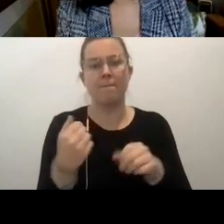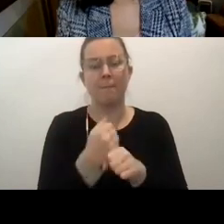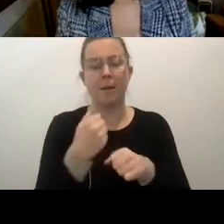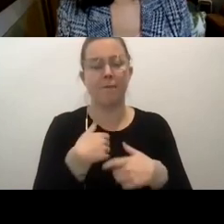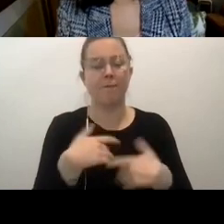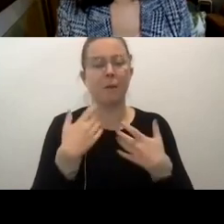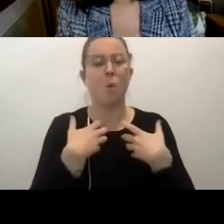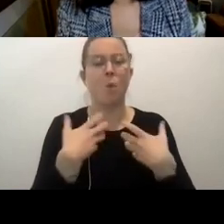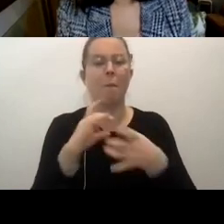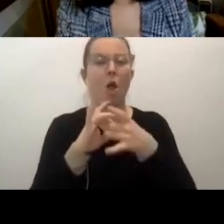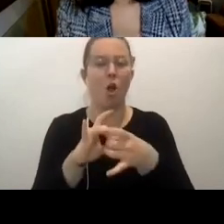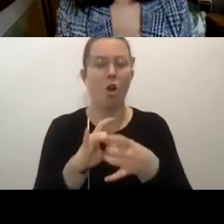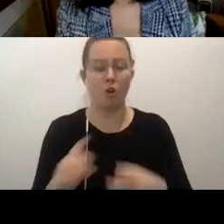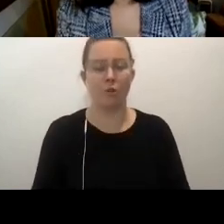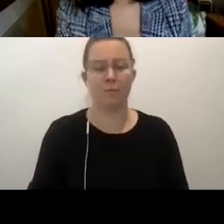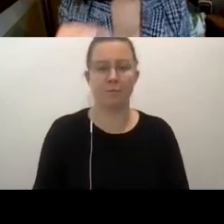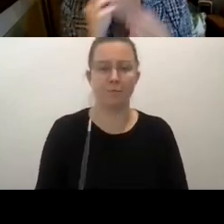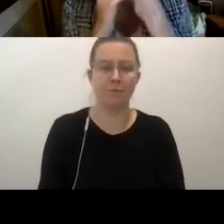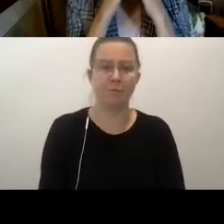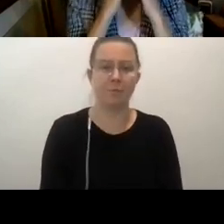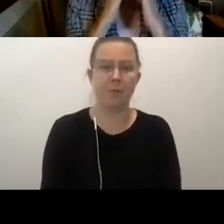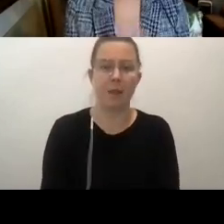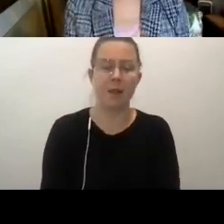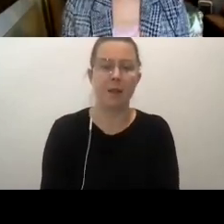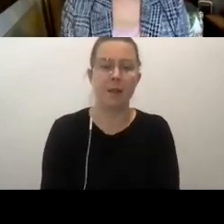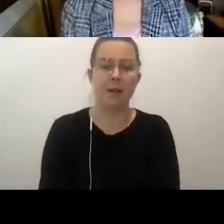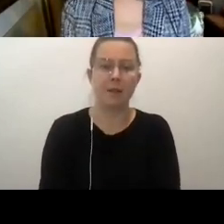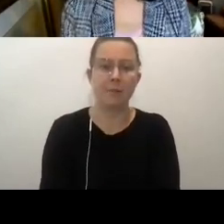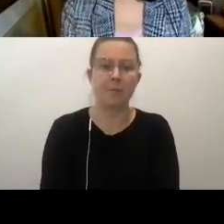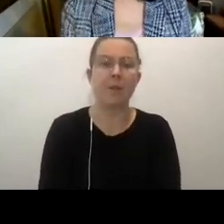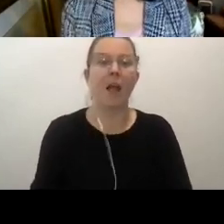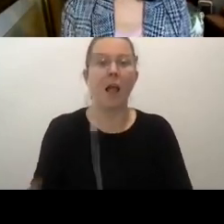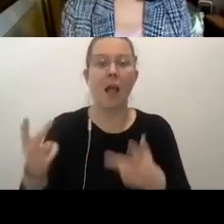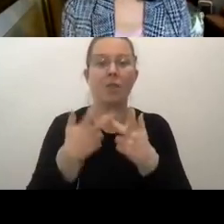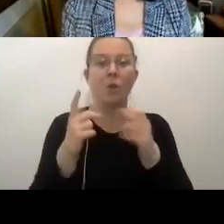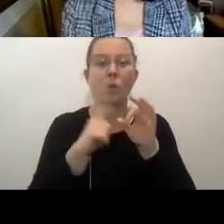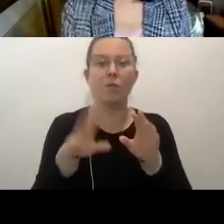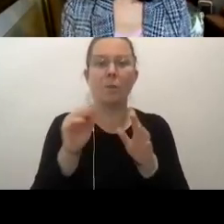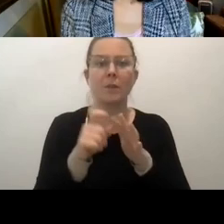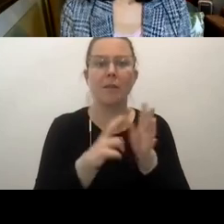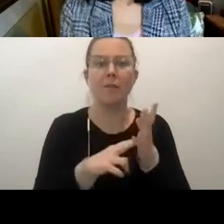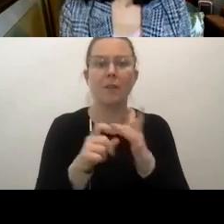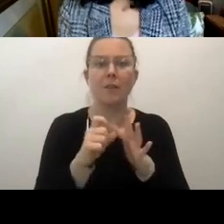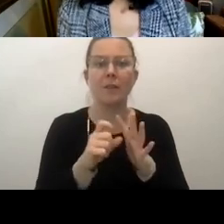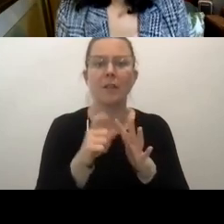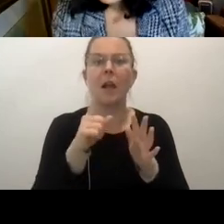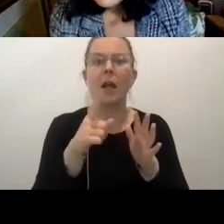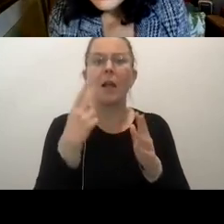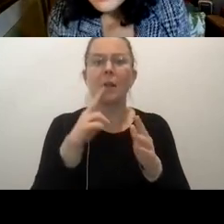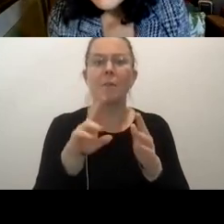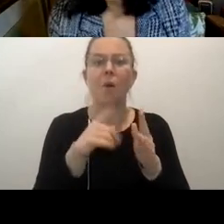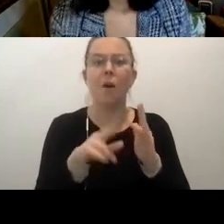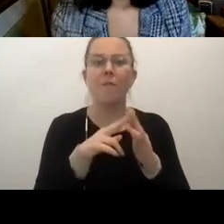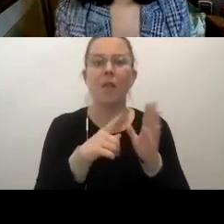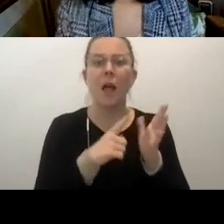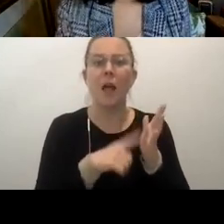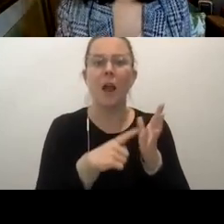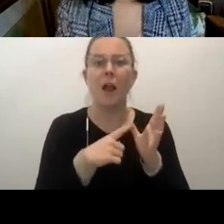We have another question from David: Ala, what was the title of the Facebook group that you mentioned?